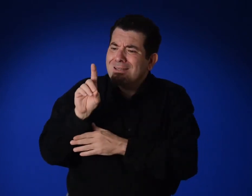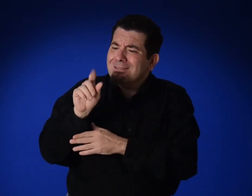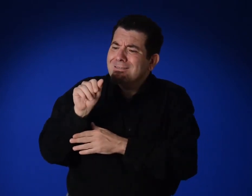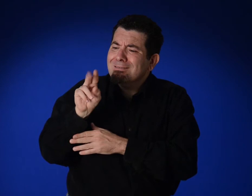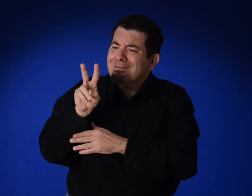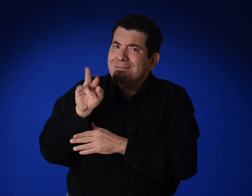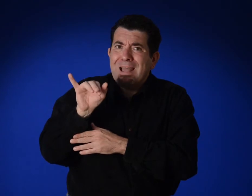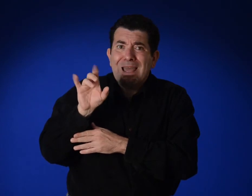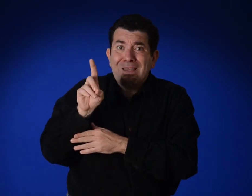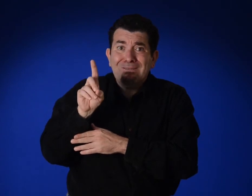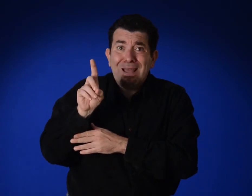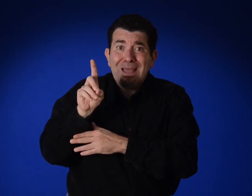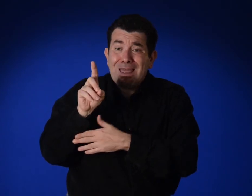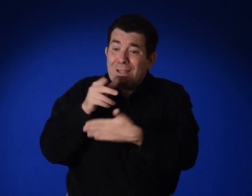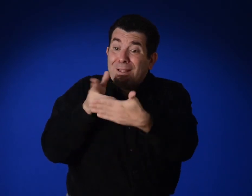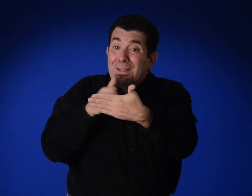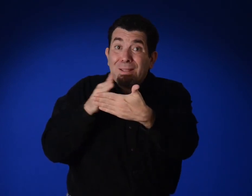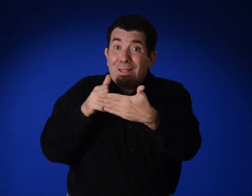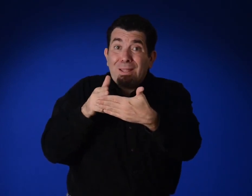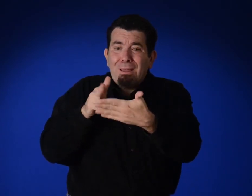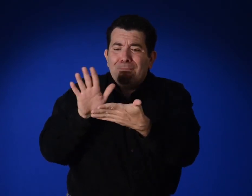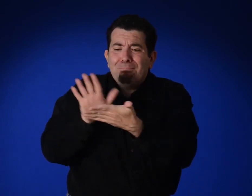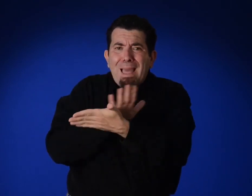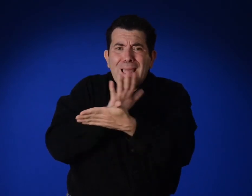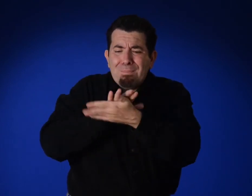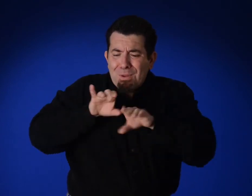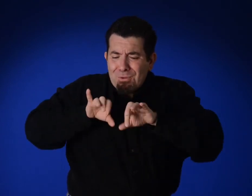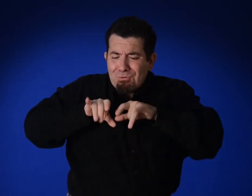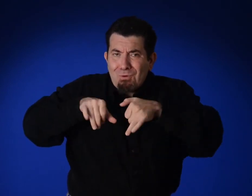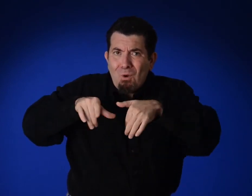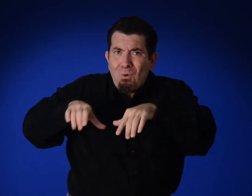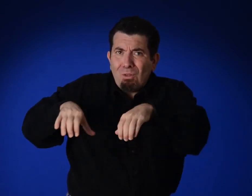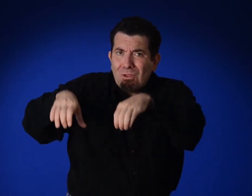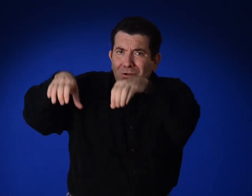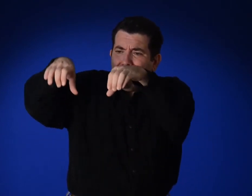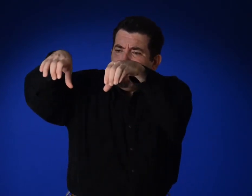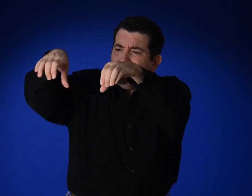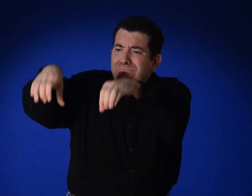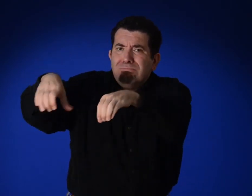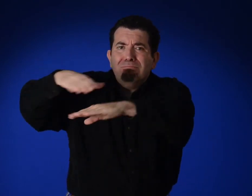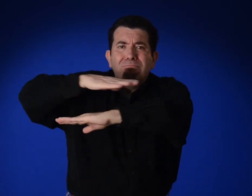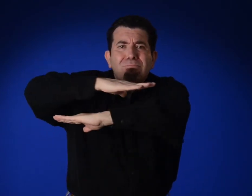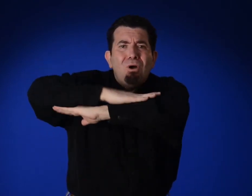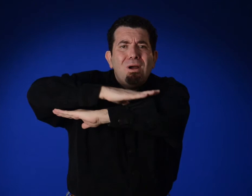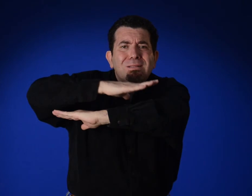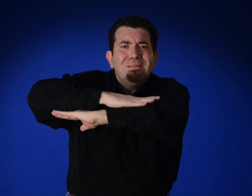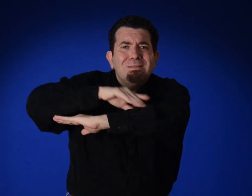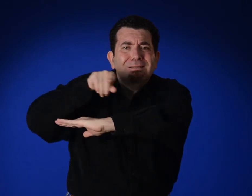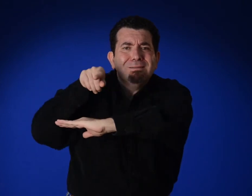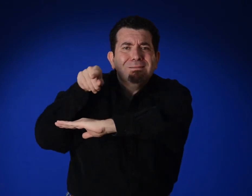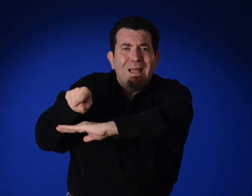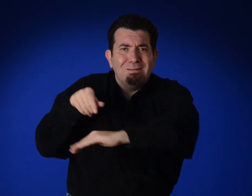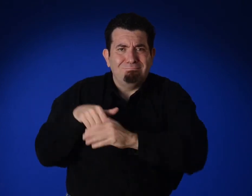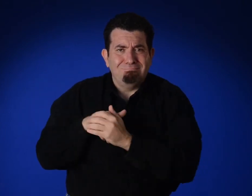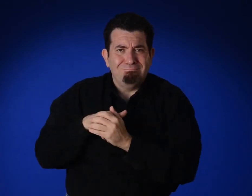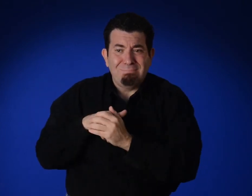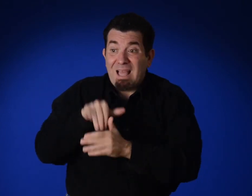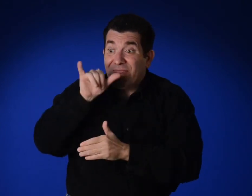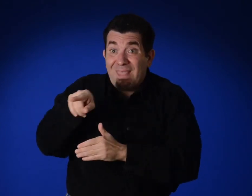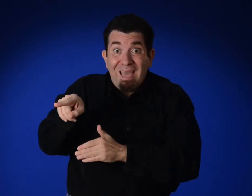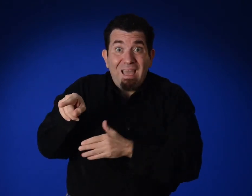The rolled up paper David included on the desk was Napoleon's proudest accomplishment.